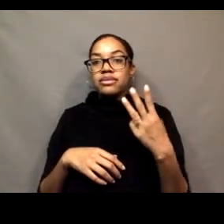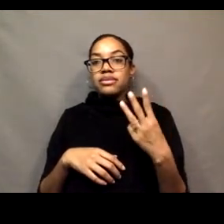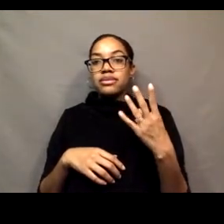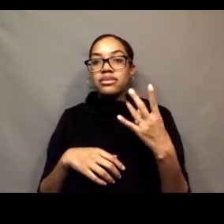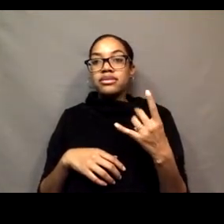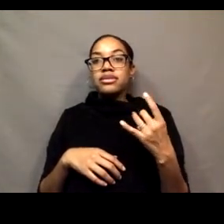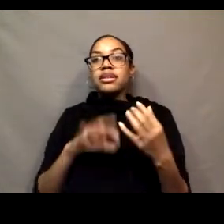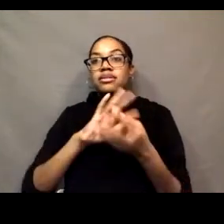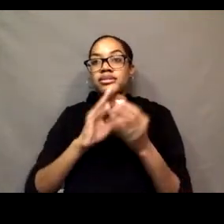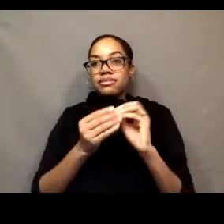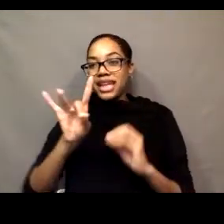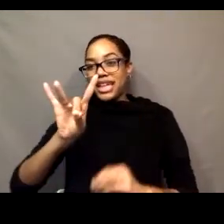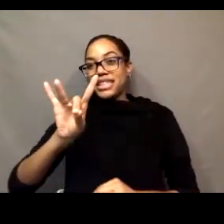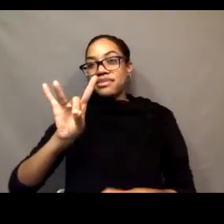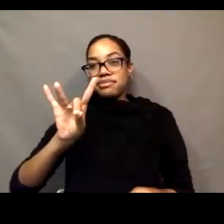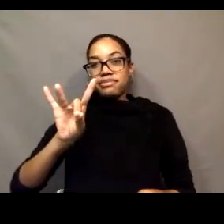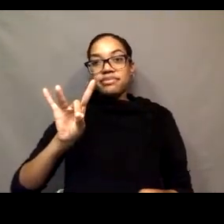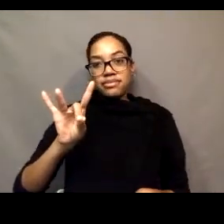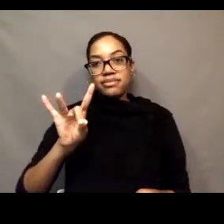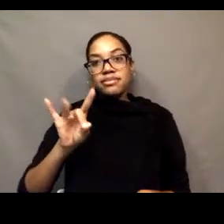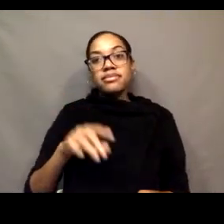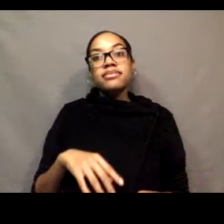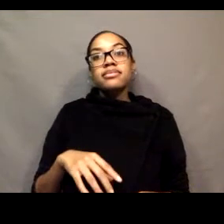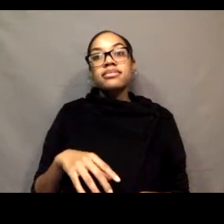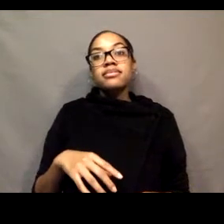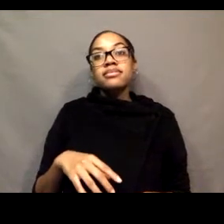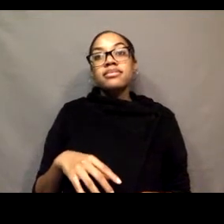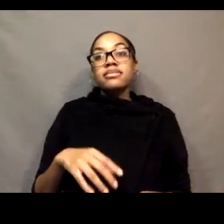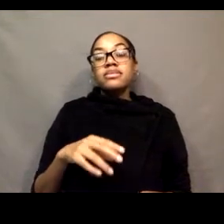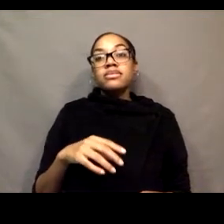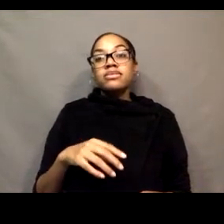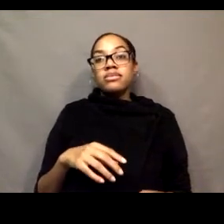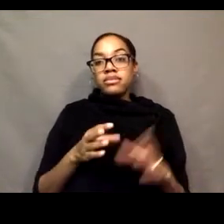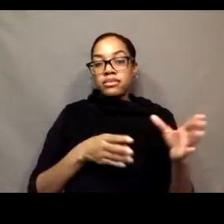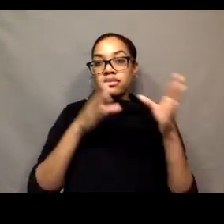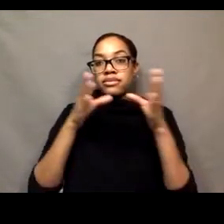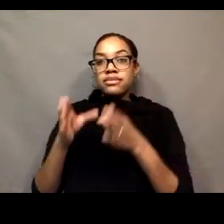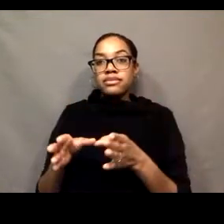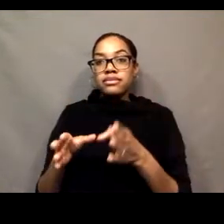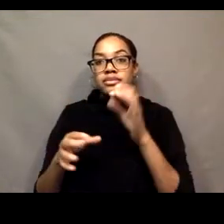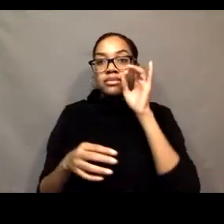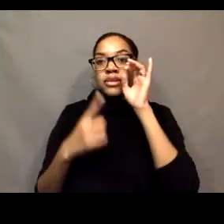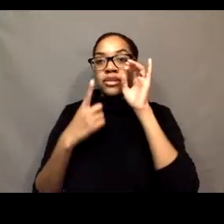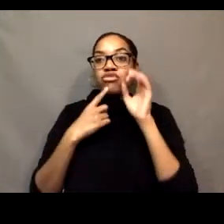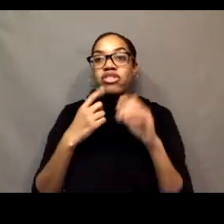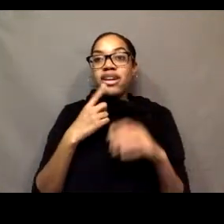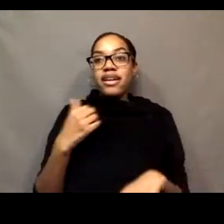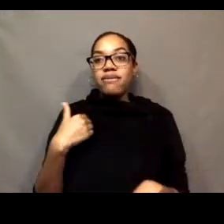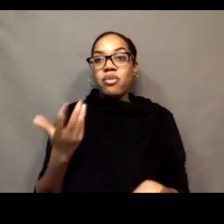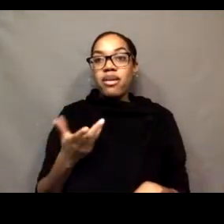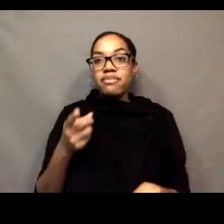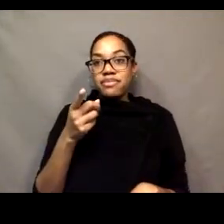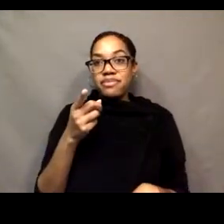there's eight open ports here, right? Then if you look at the red abalone, there are only four.